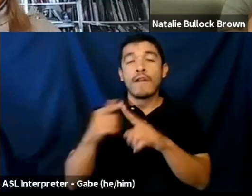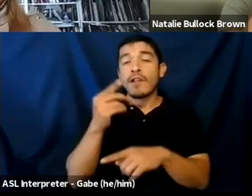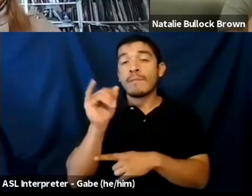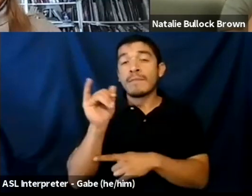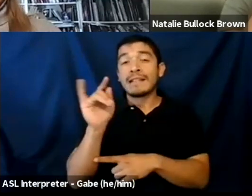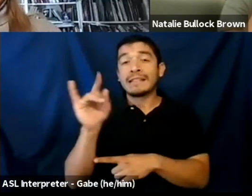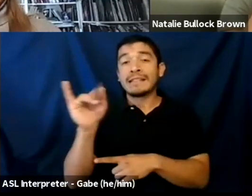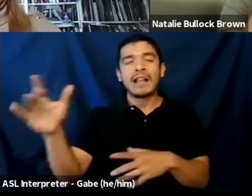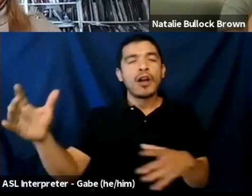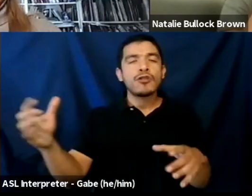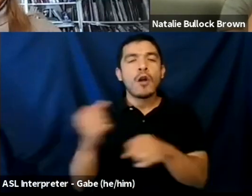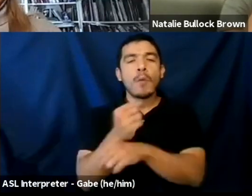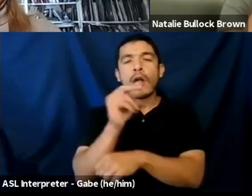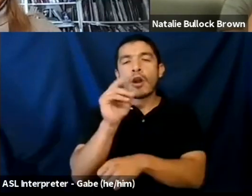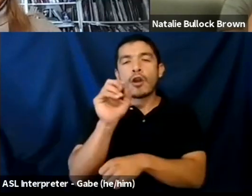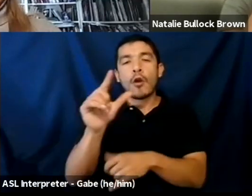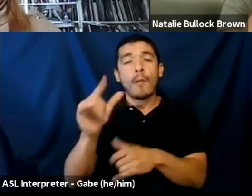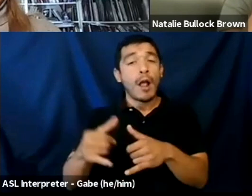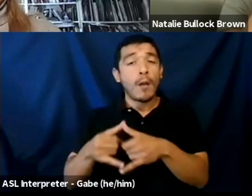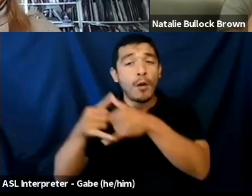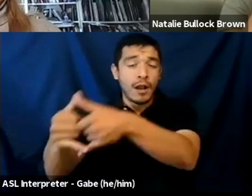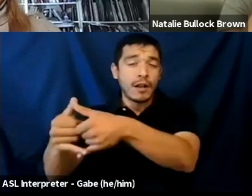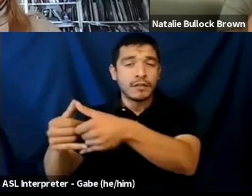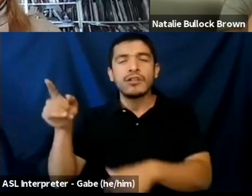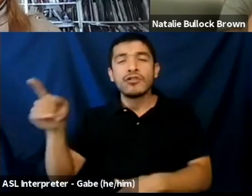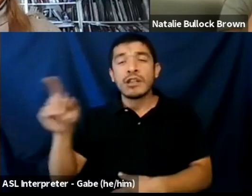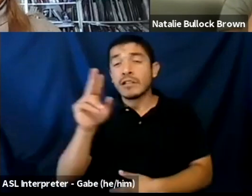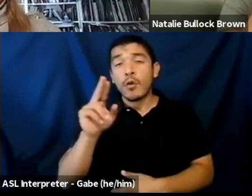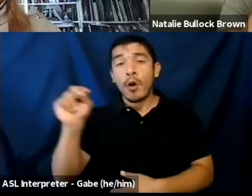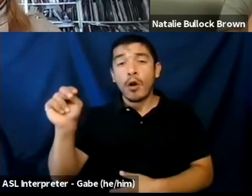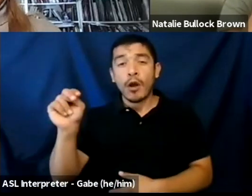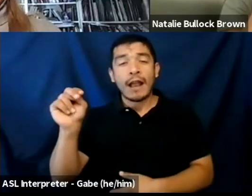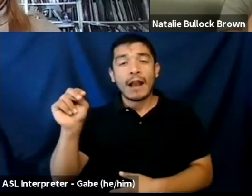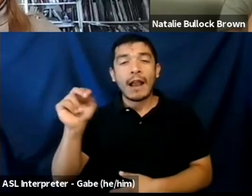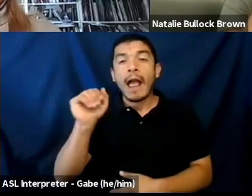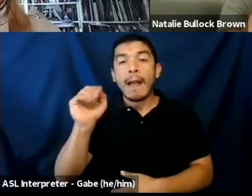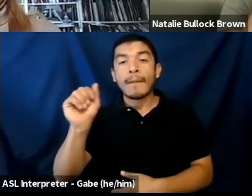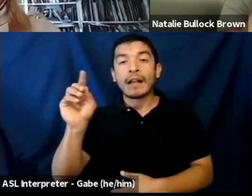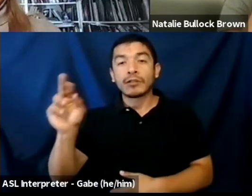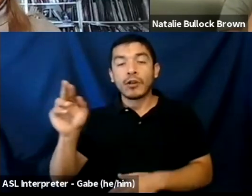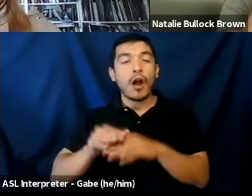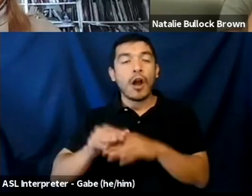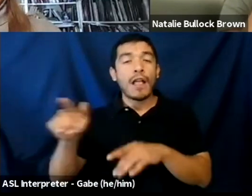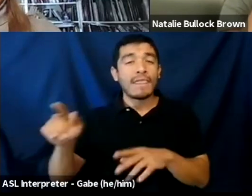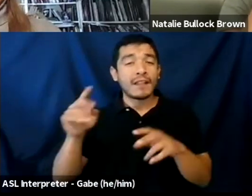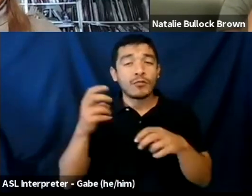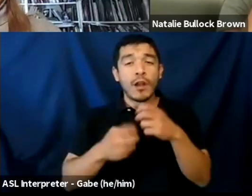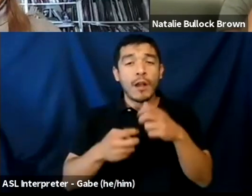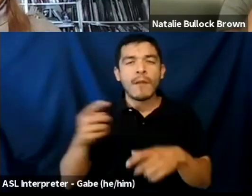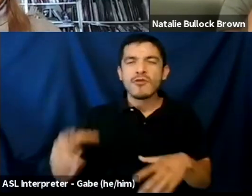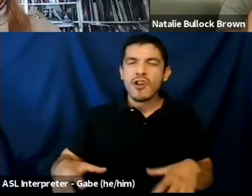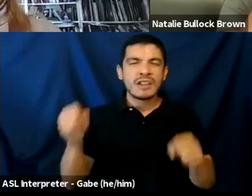She is UN ambassador on this issue. I mean, she's just taken on a number of different roles